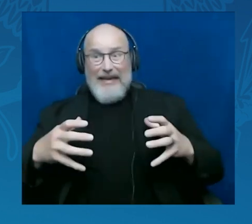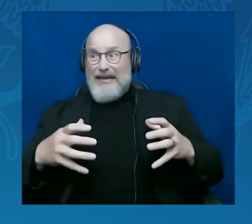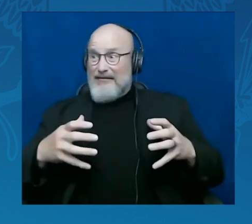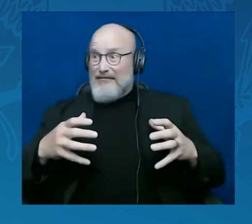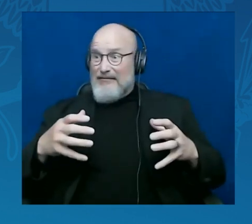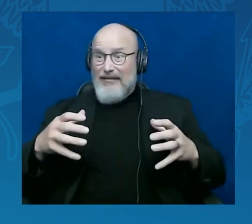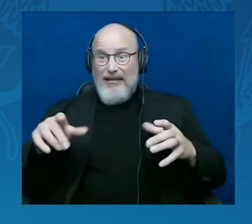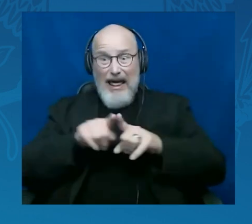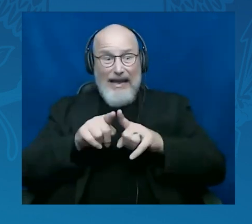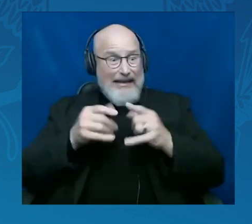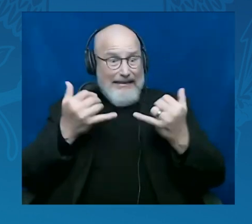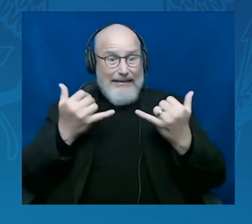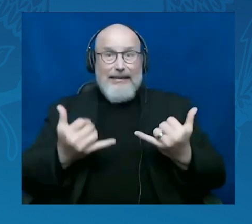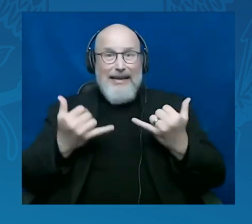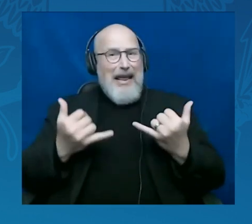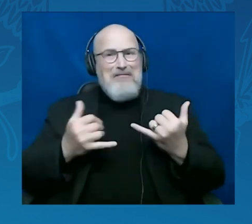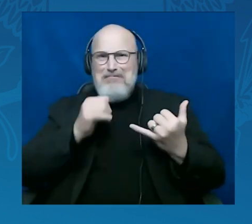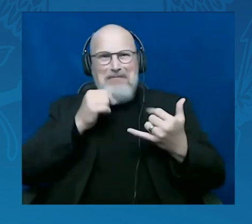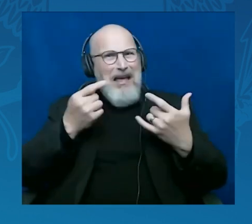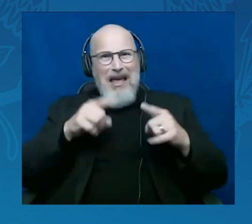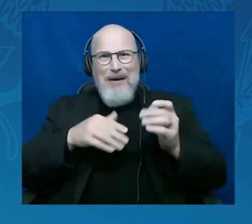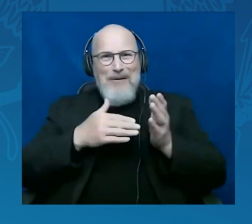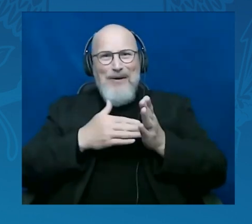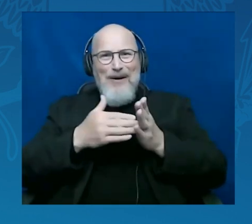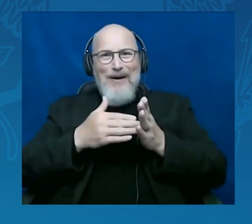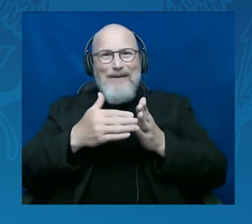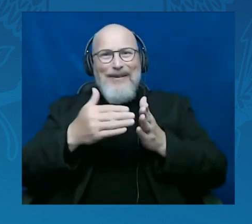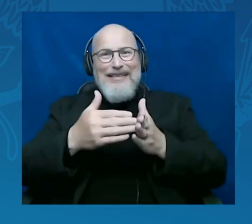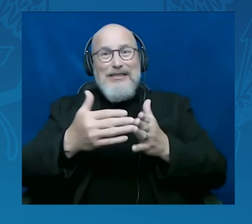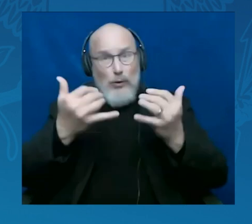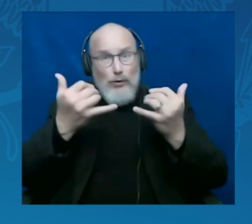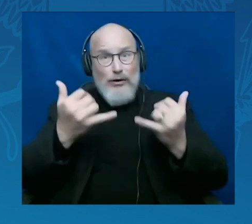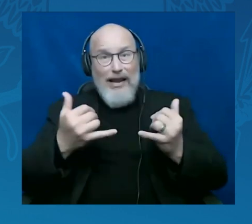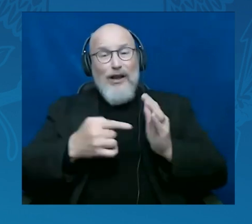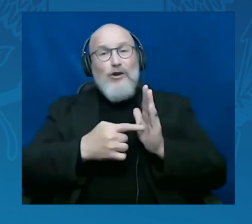So, today, as a demonstration of our administration's commitment,